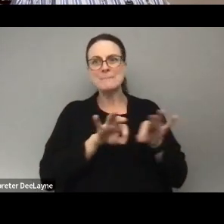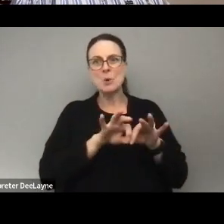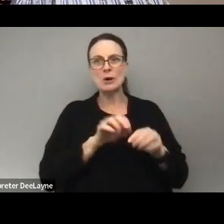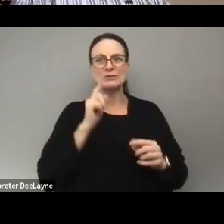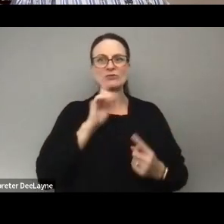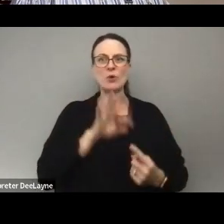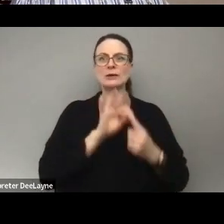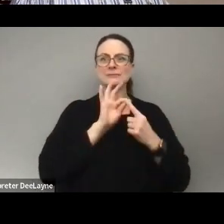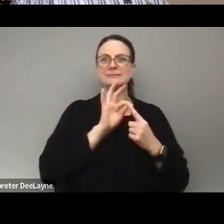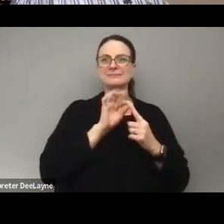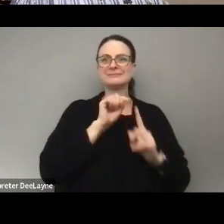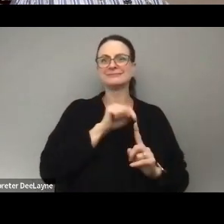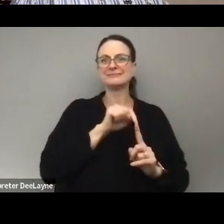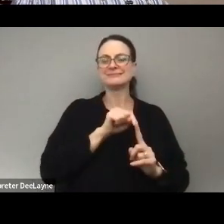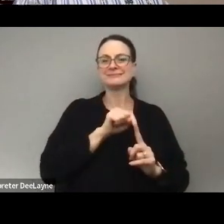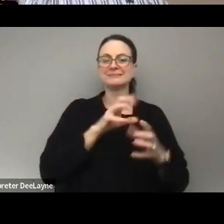that may be in a self-contained classroom.